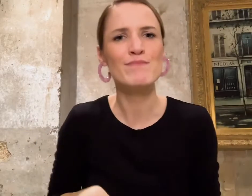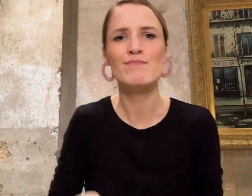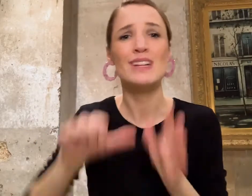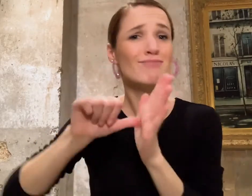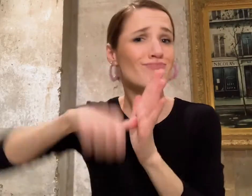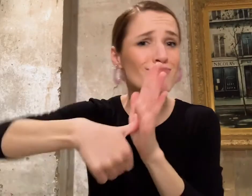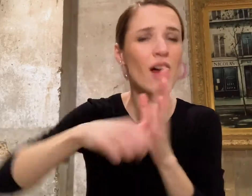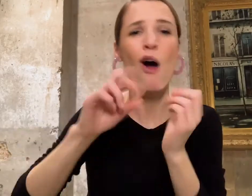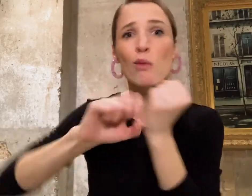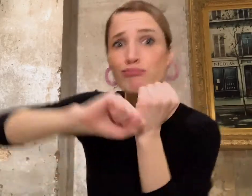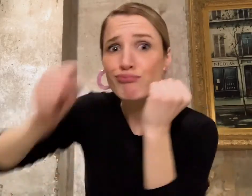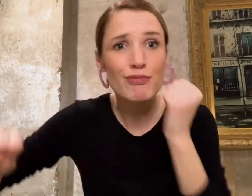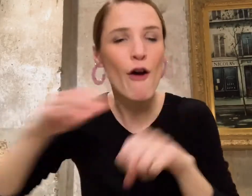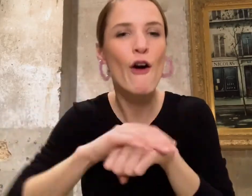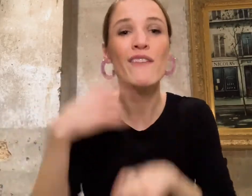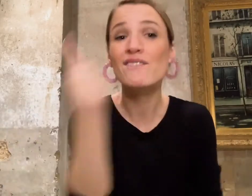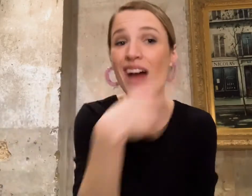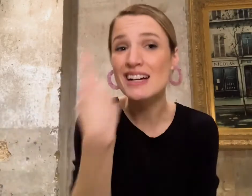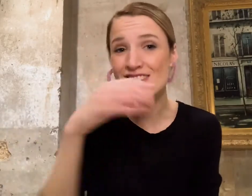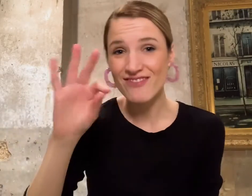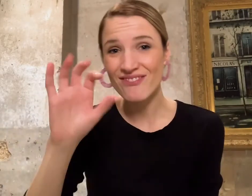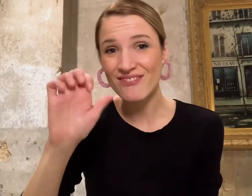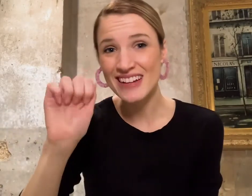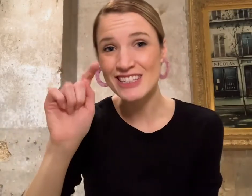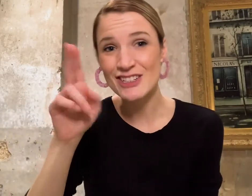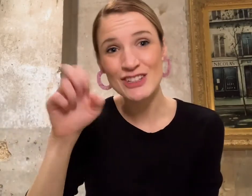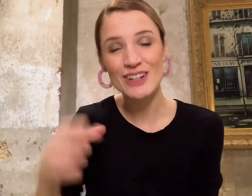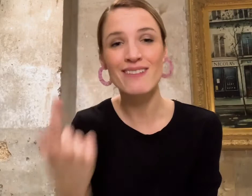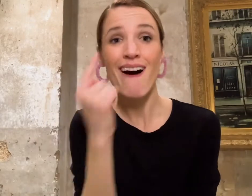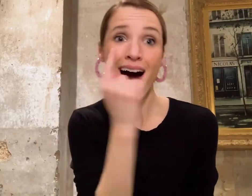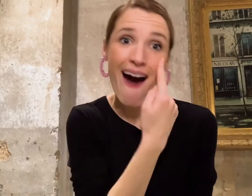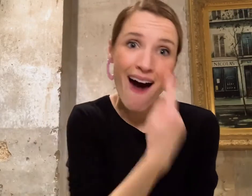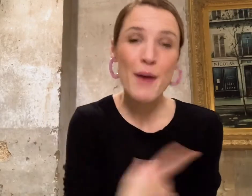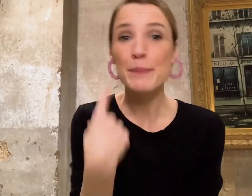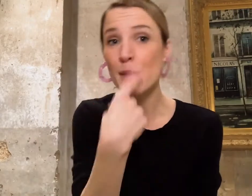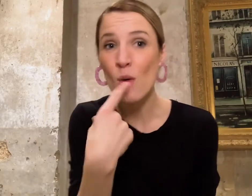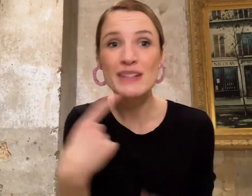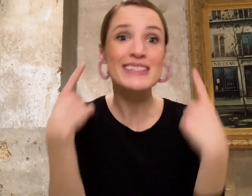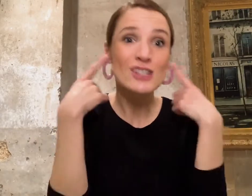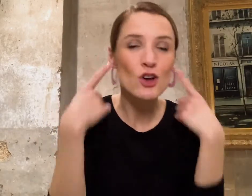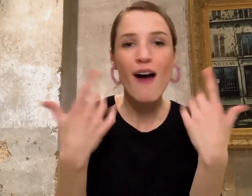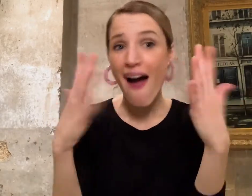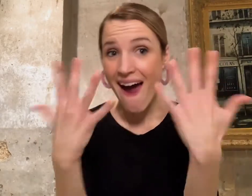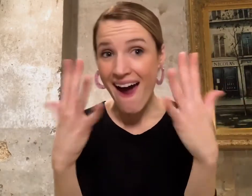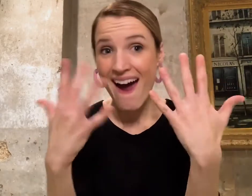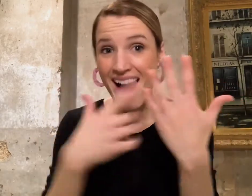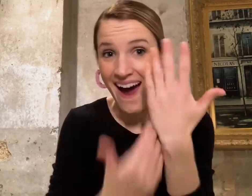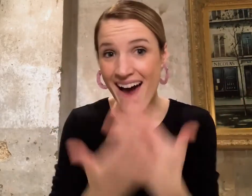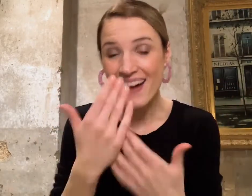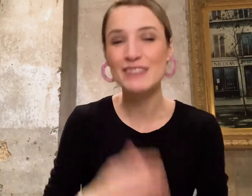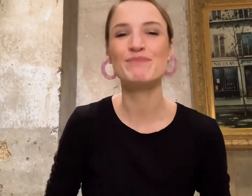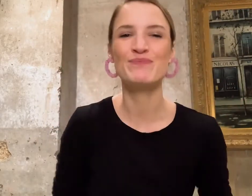with exaggeration or emphasis on facial features, especially eyes, mouths, ears, and hands.